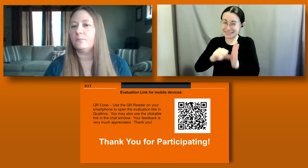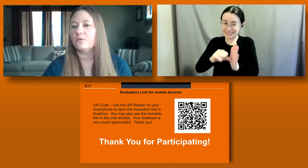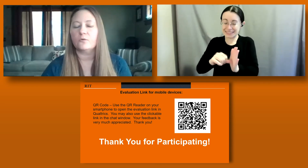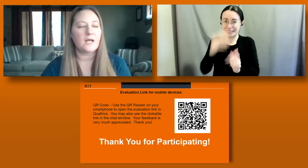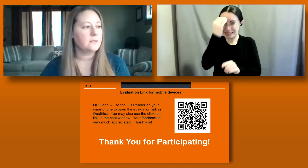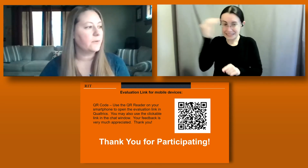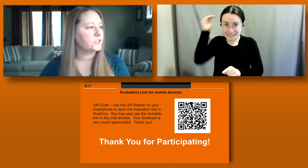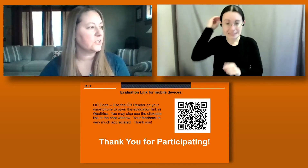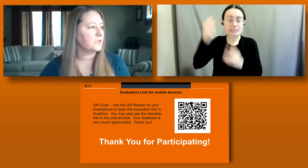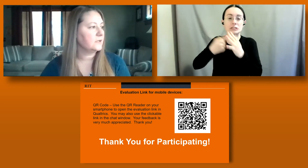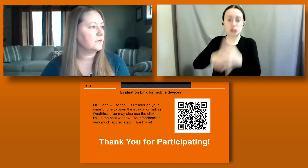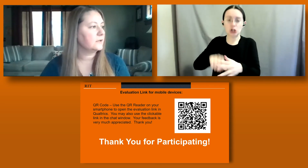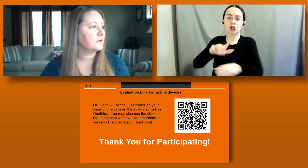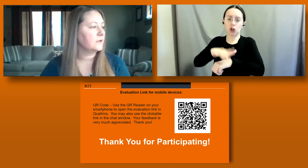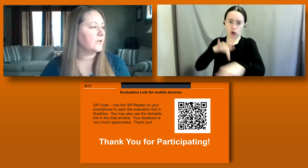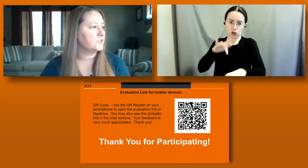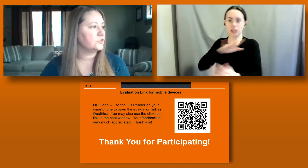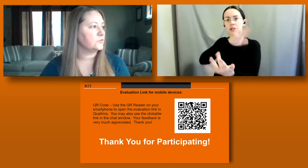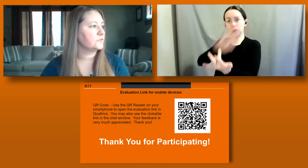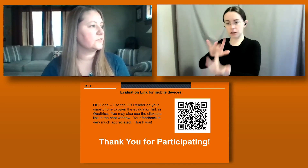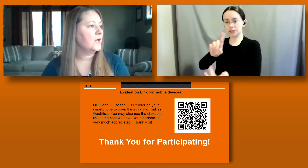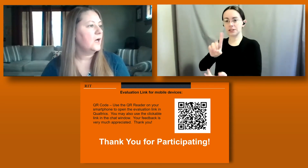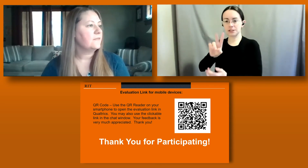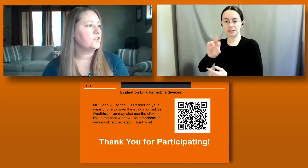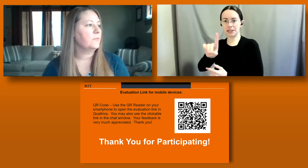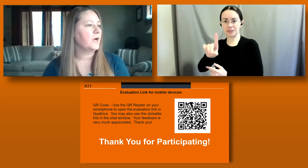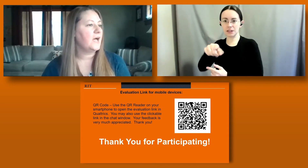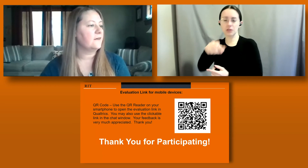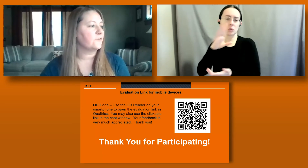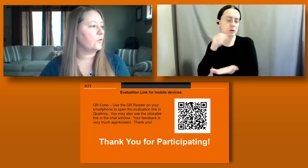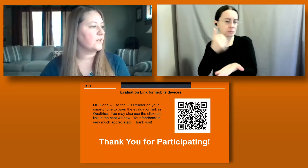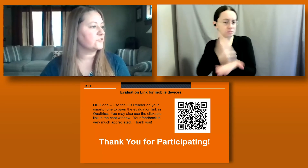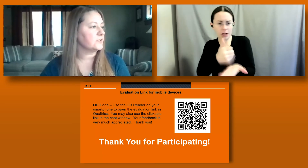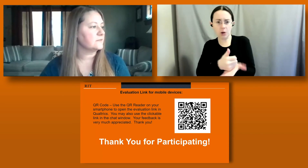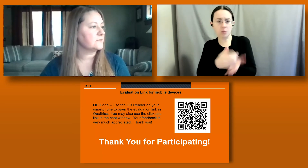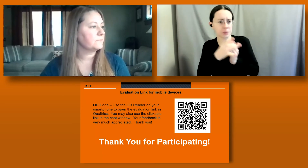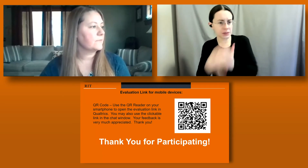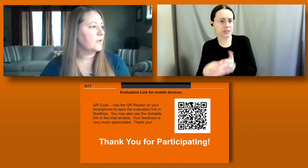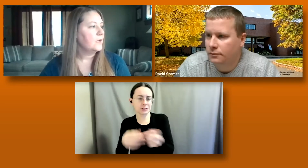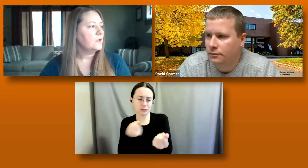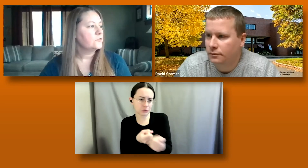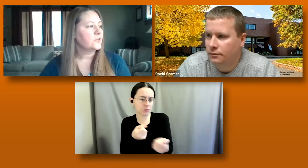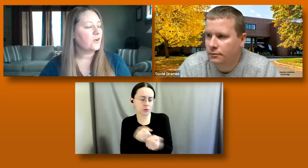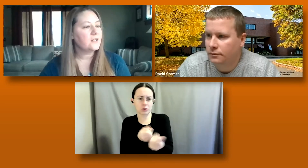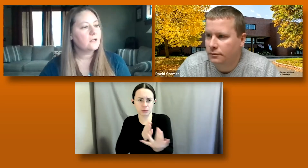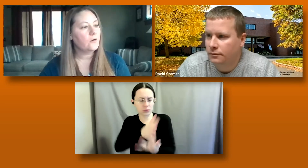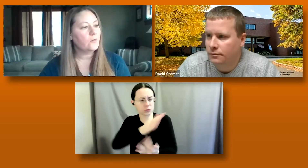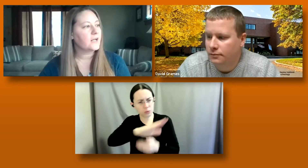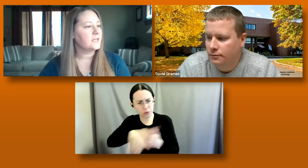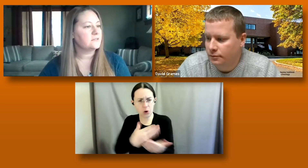He will help you through any budget issues that you might have or questions. So, I try to organize